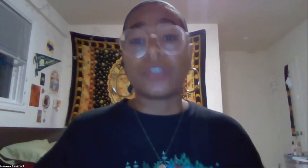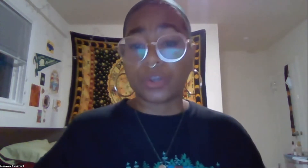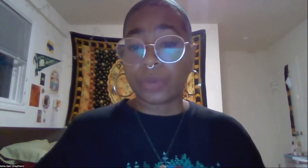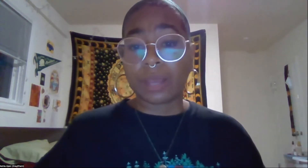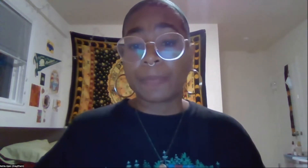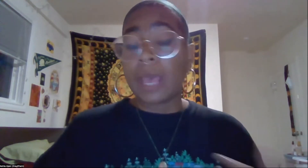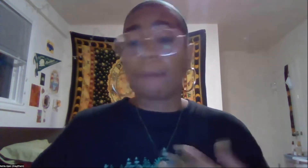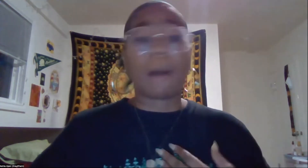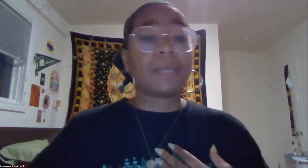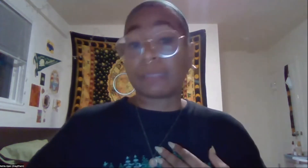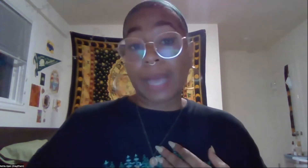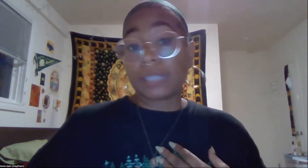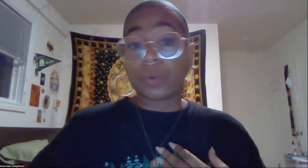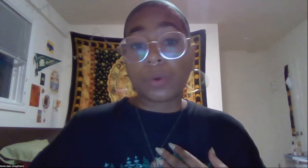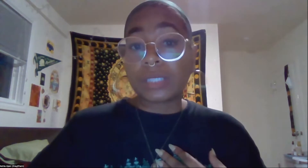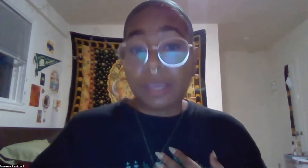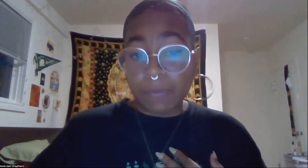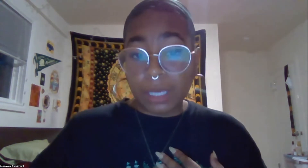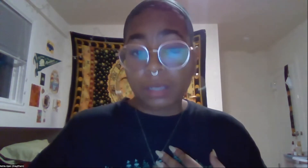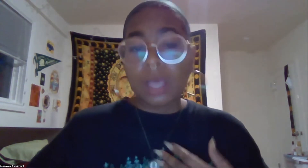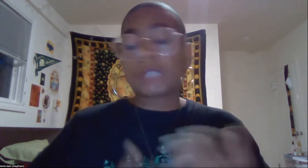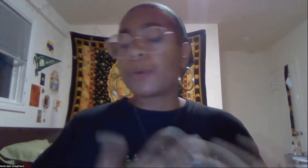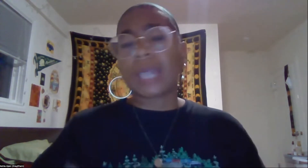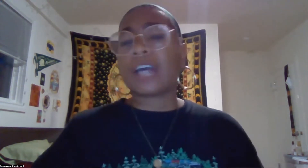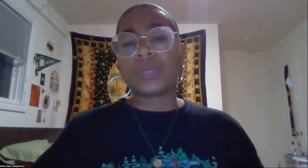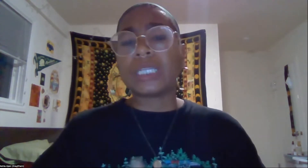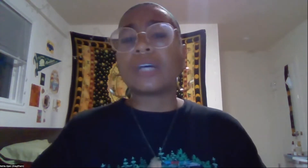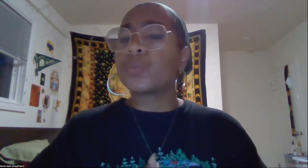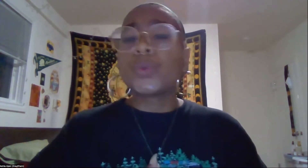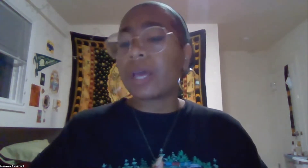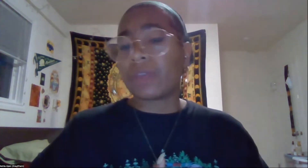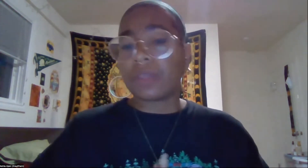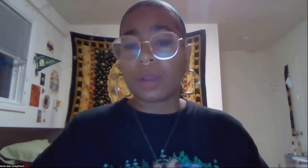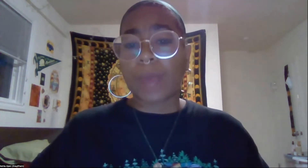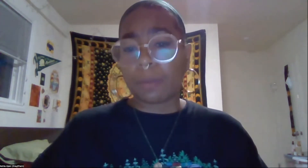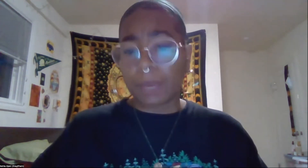degree. momma says my degree won’t save me. s’pose Cash really does Rule Everything Around Me.